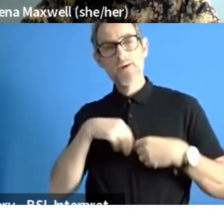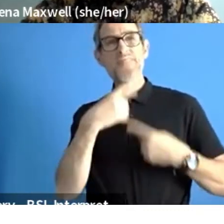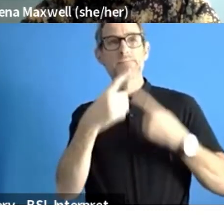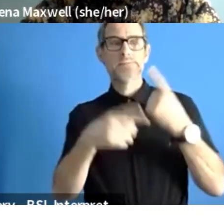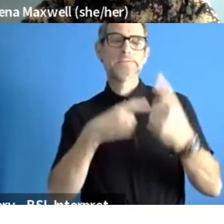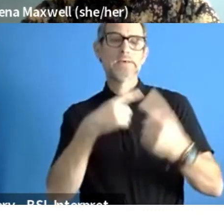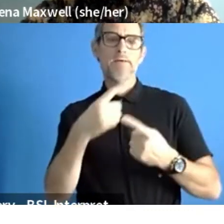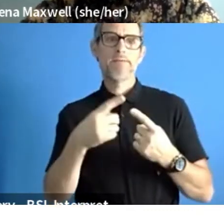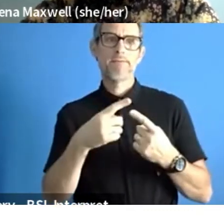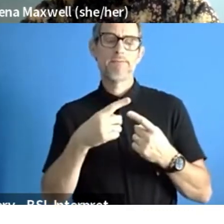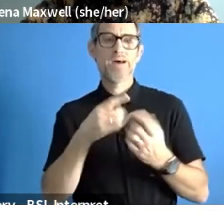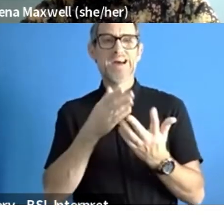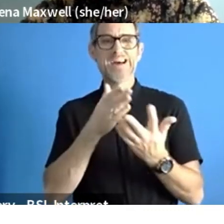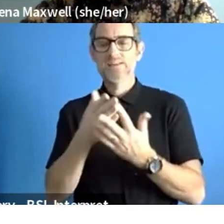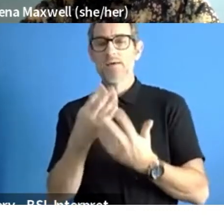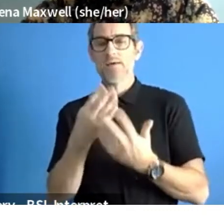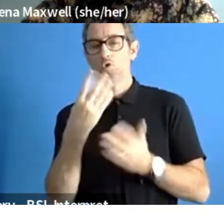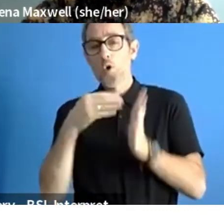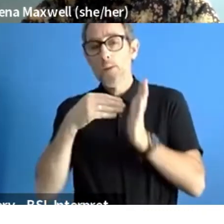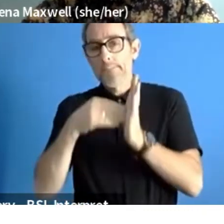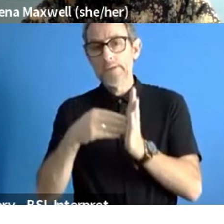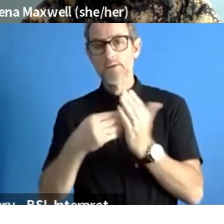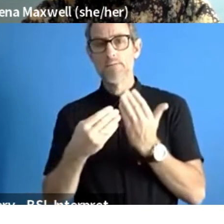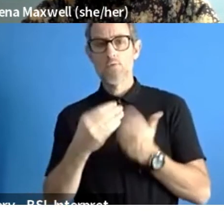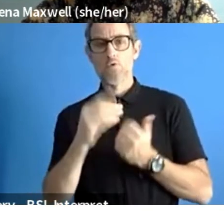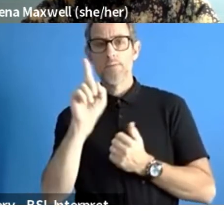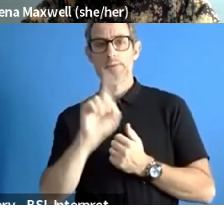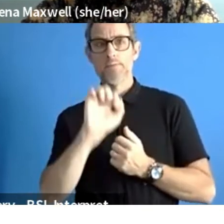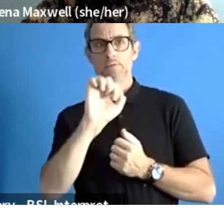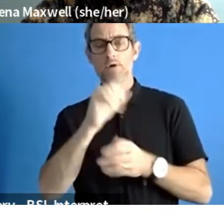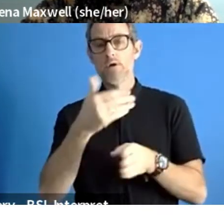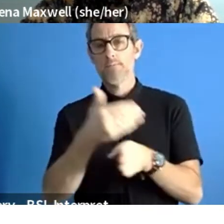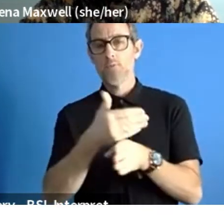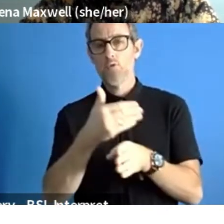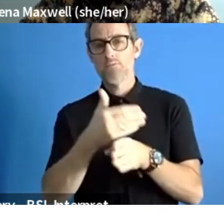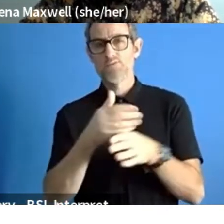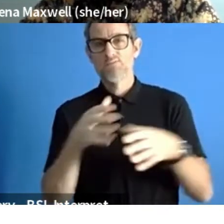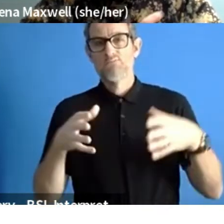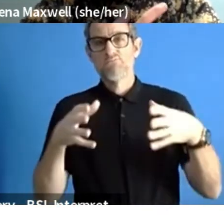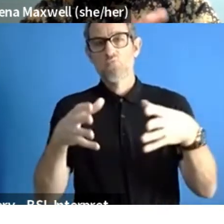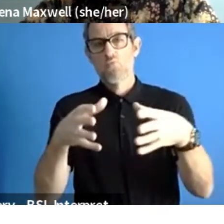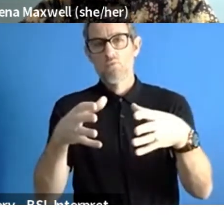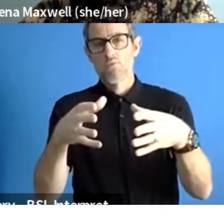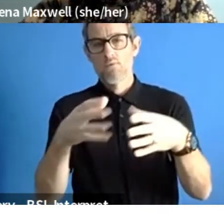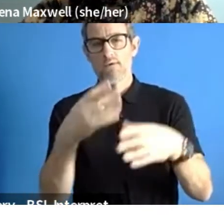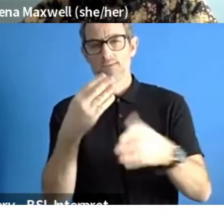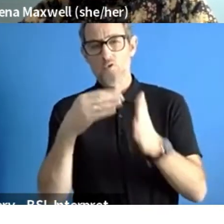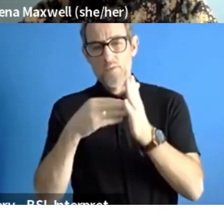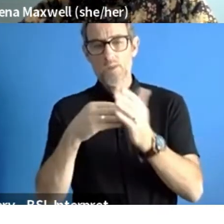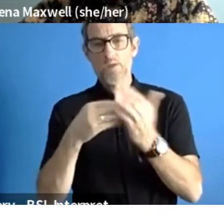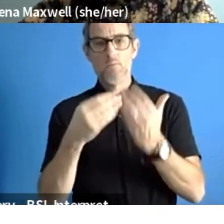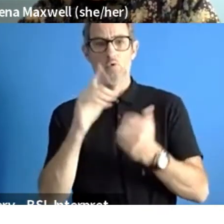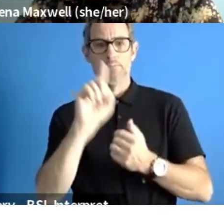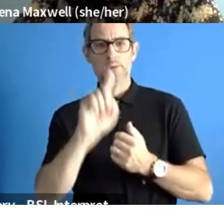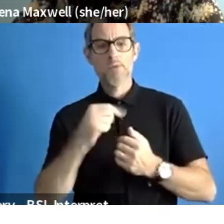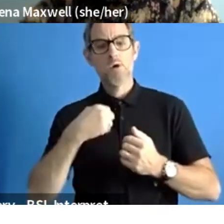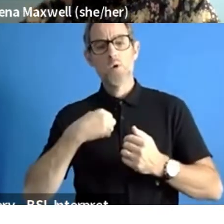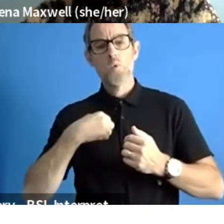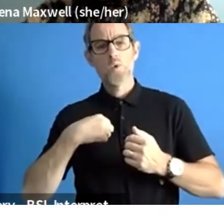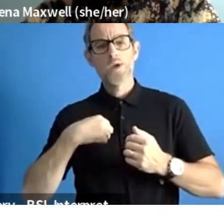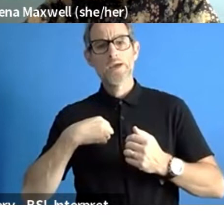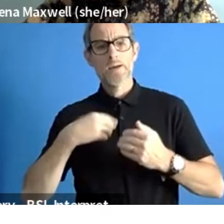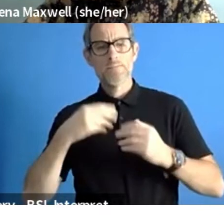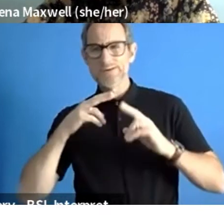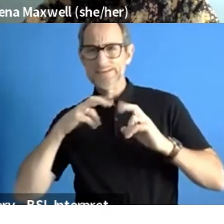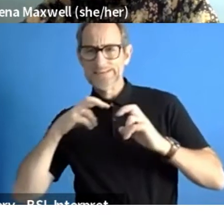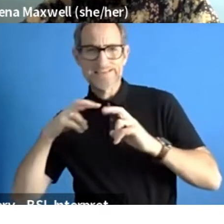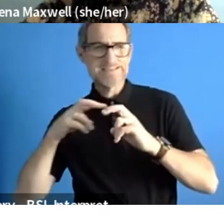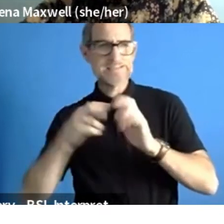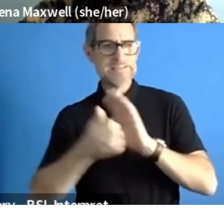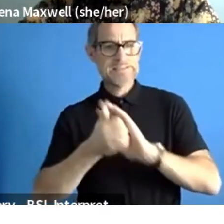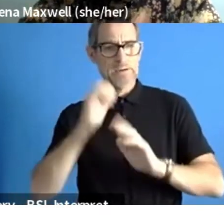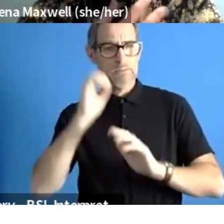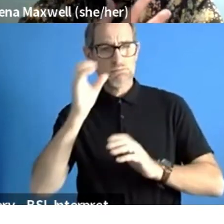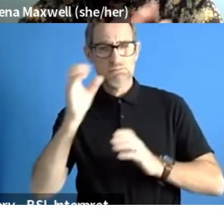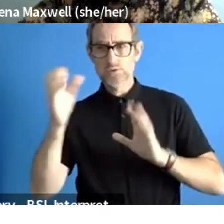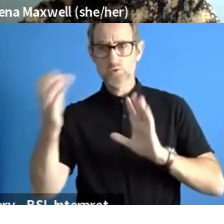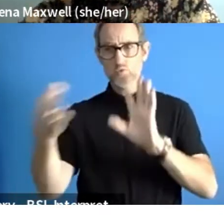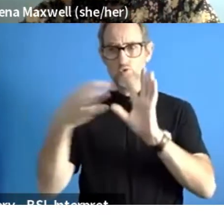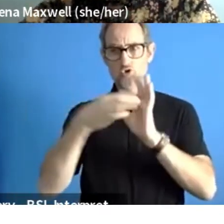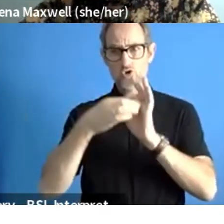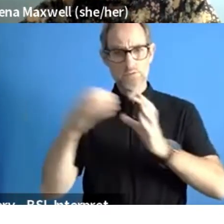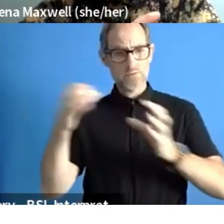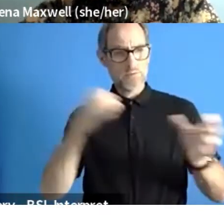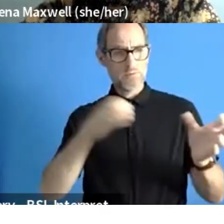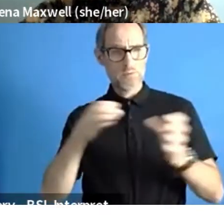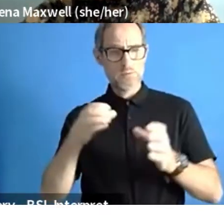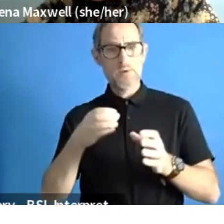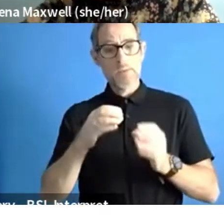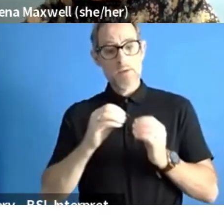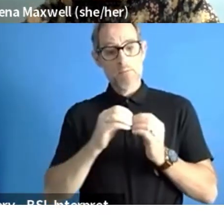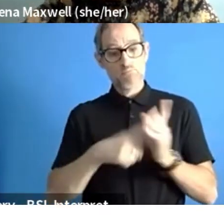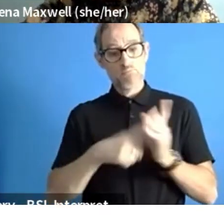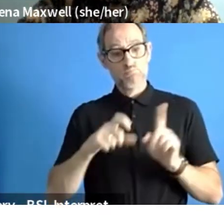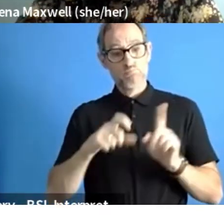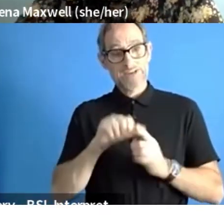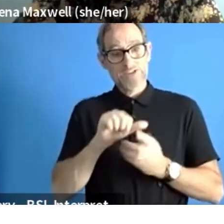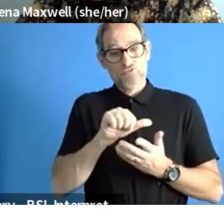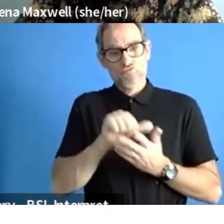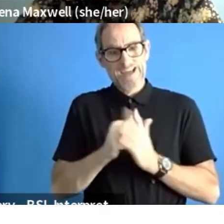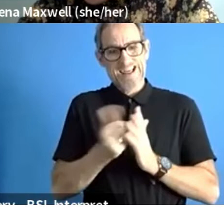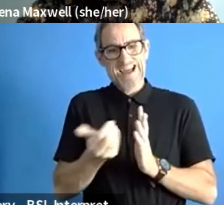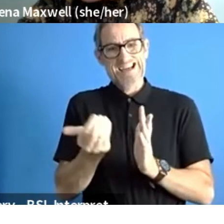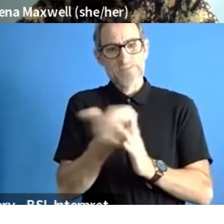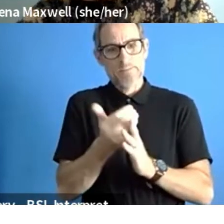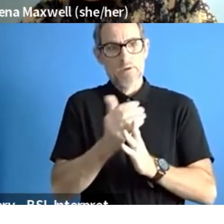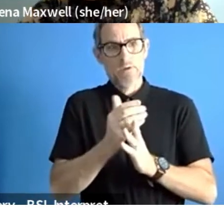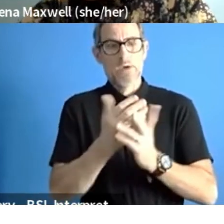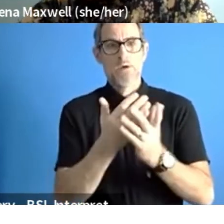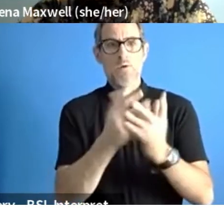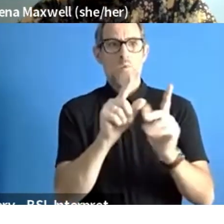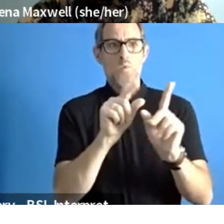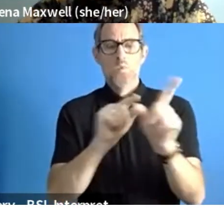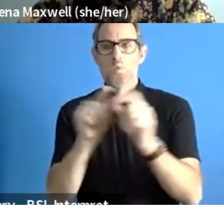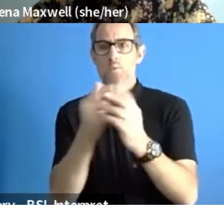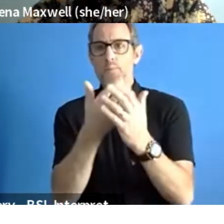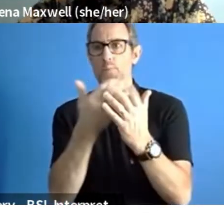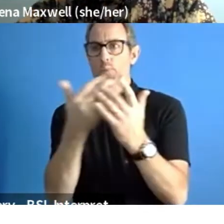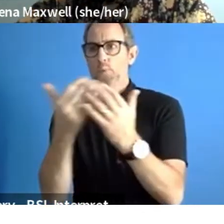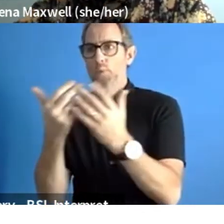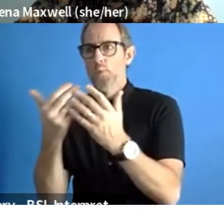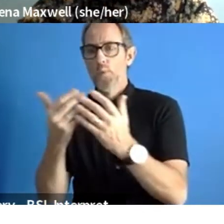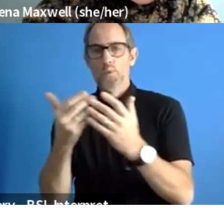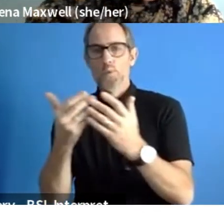million more people and we have an ability to win that war in talent so